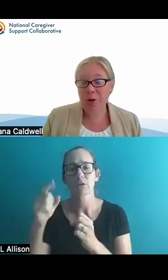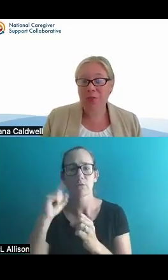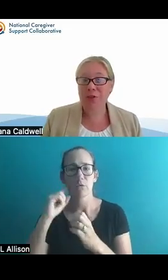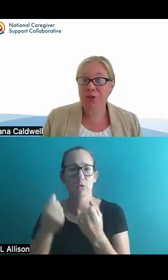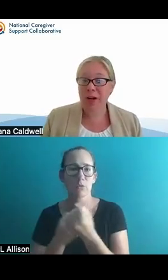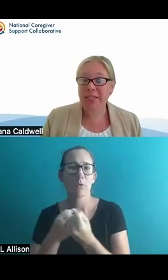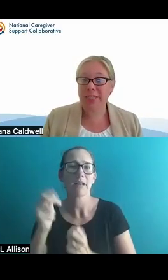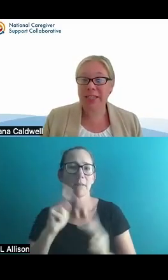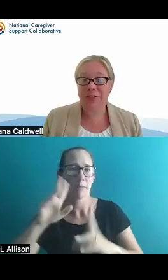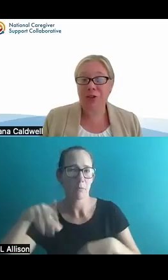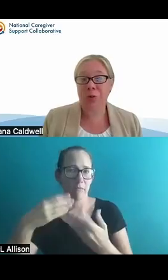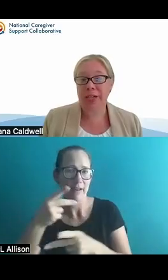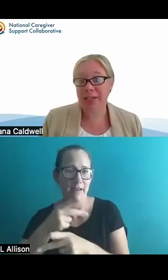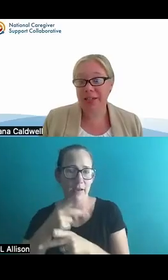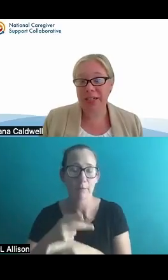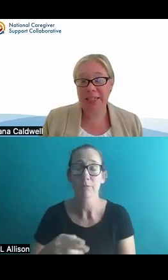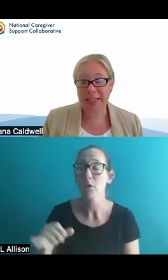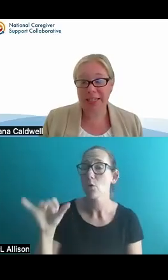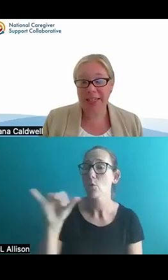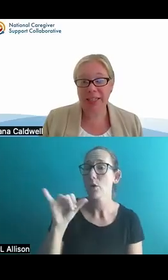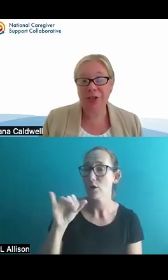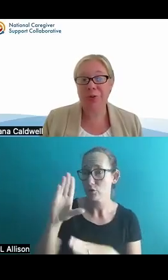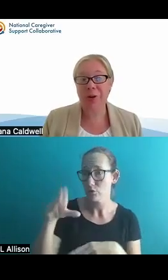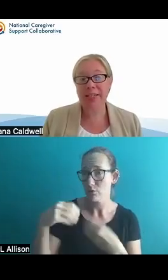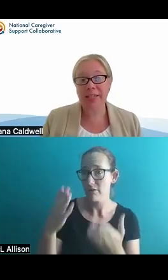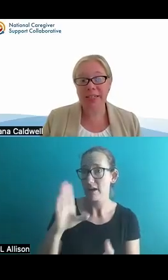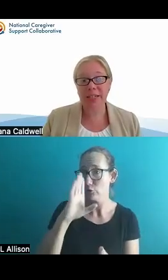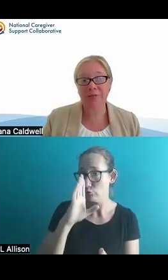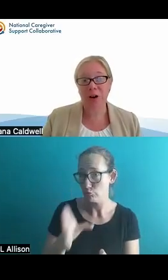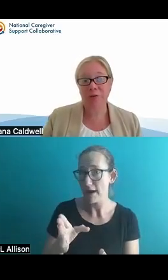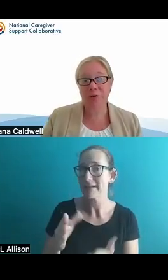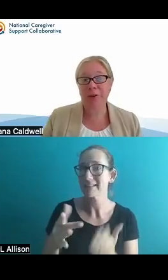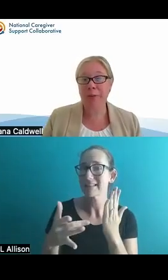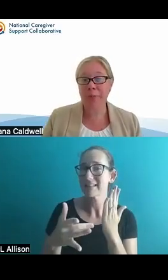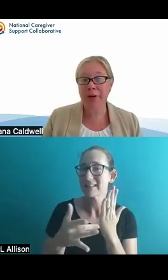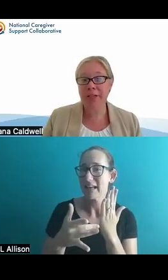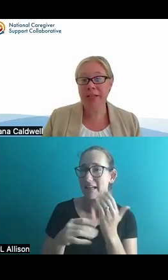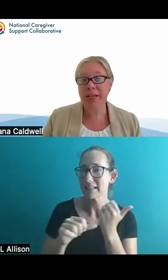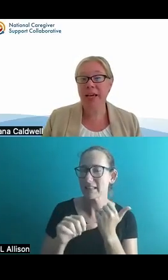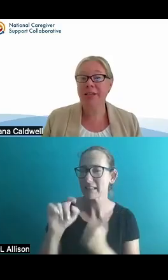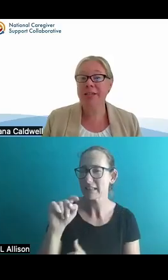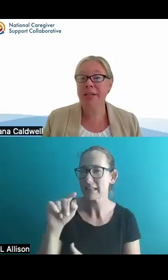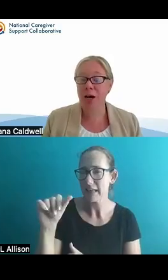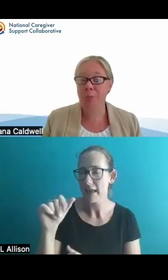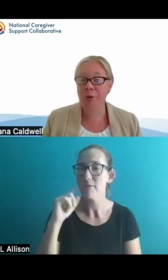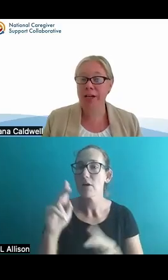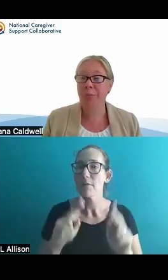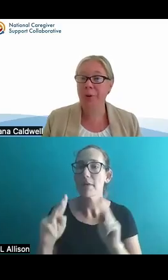offer direct individual technical assistance to entities involved with implementing and operating